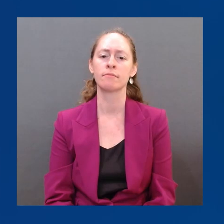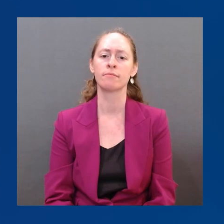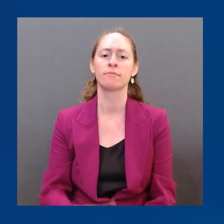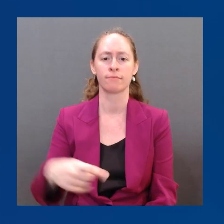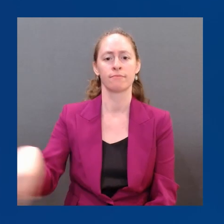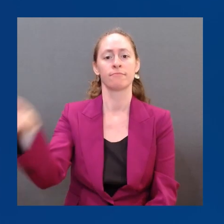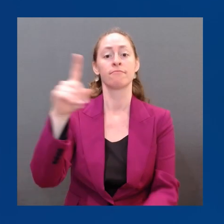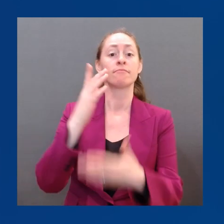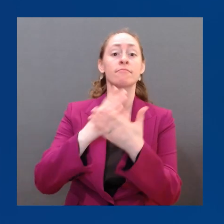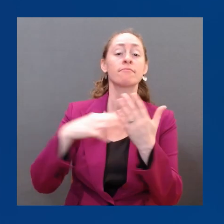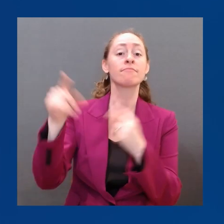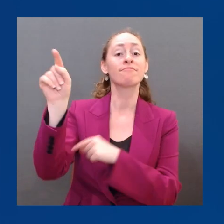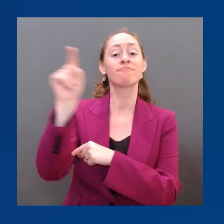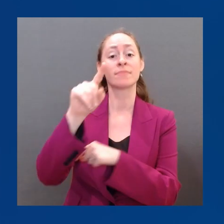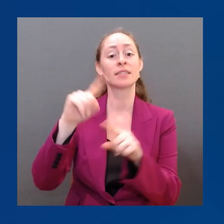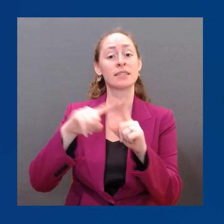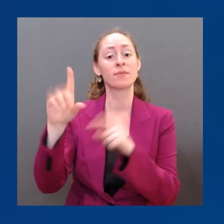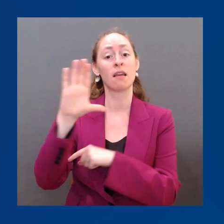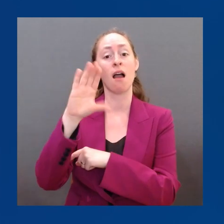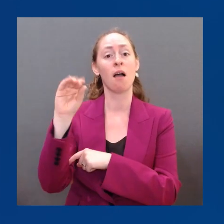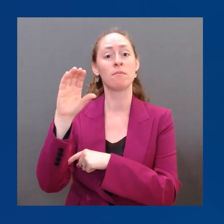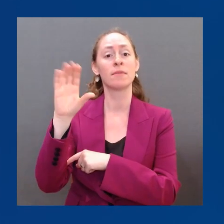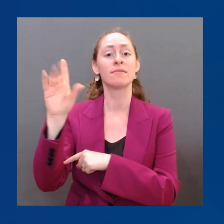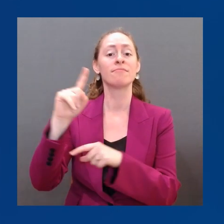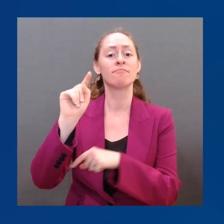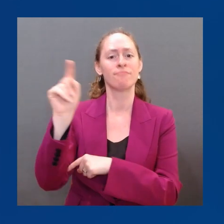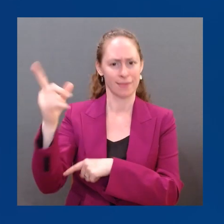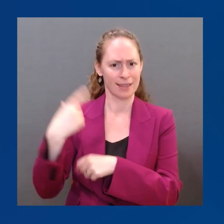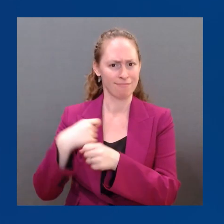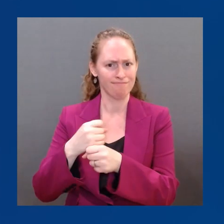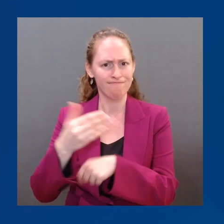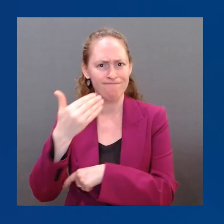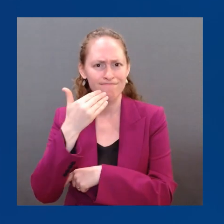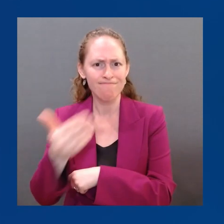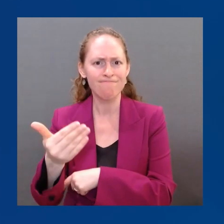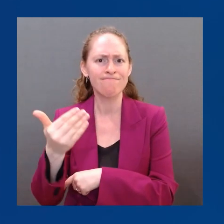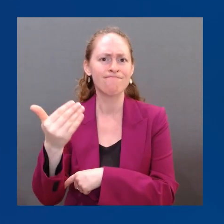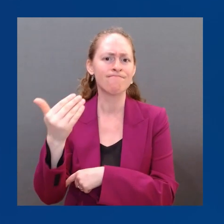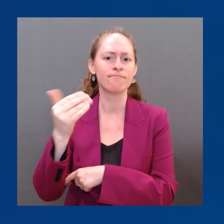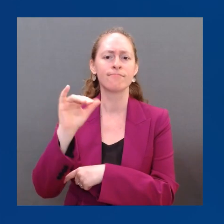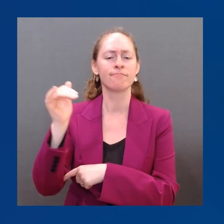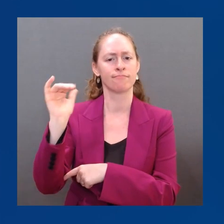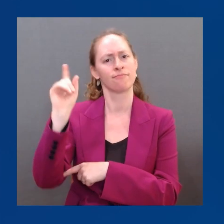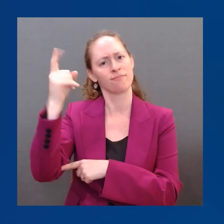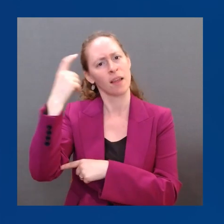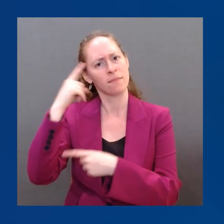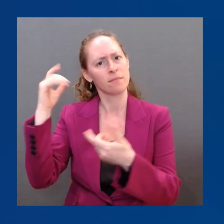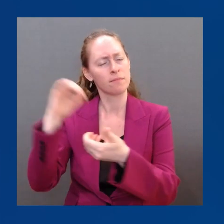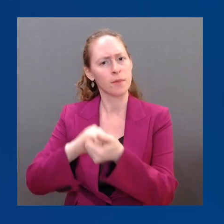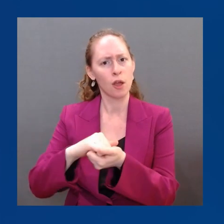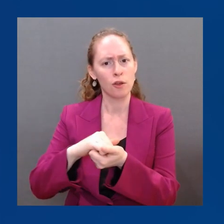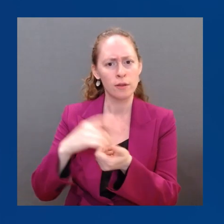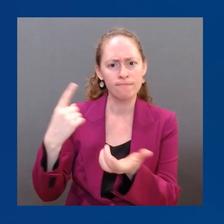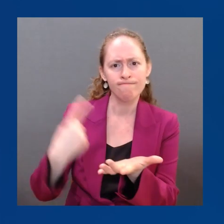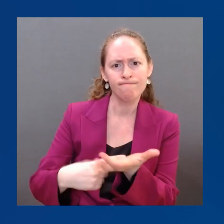The U.S. government and no one in the United States is in negotiations with these companies for these treatments because we don't have the resources; the companies know that.